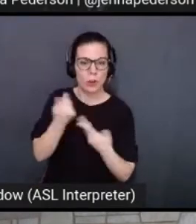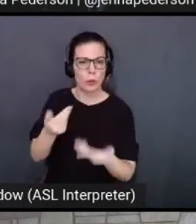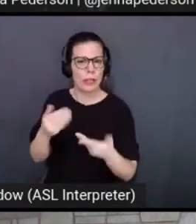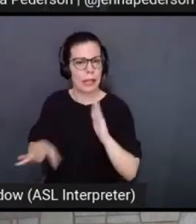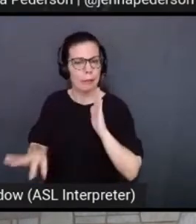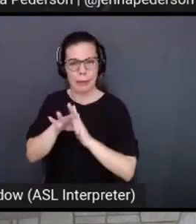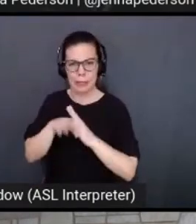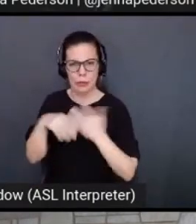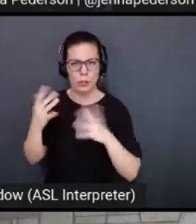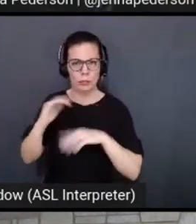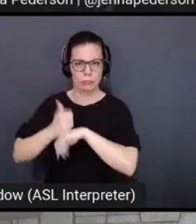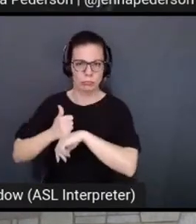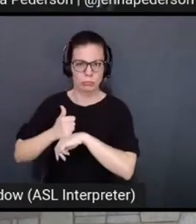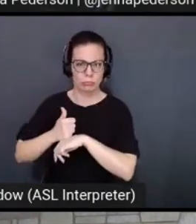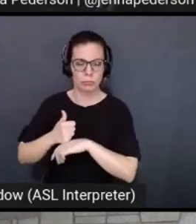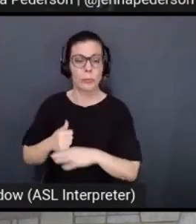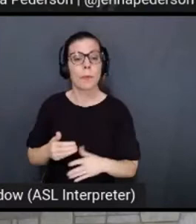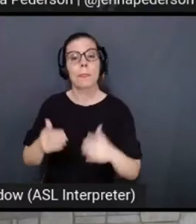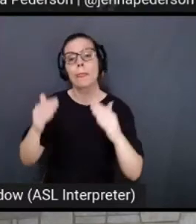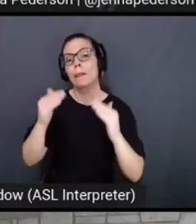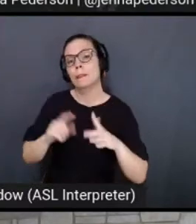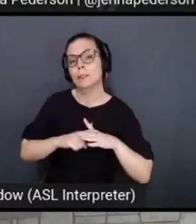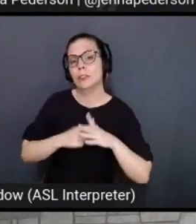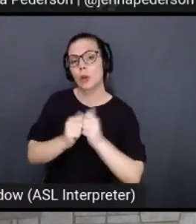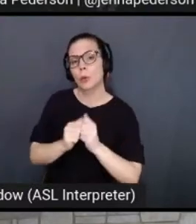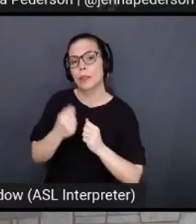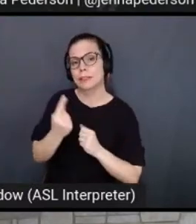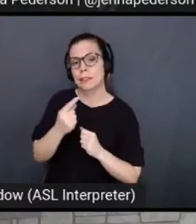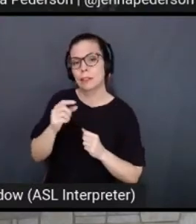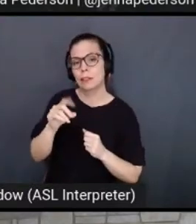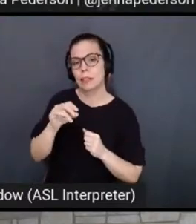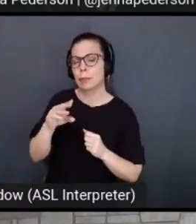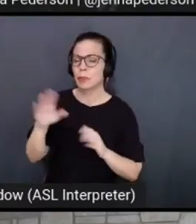So we're gonna start it in single database, but I'm actually gonna go to multi database mode.